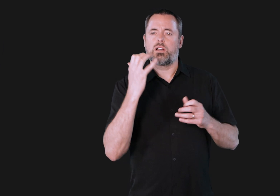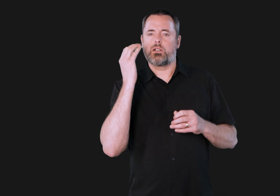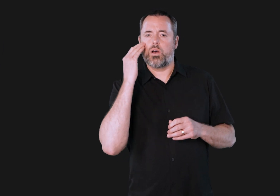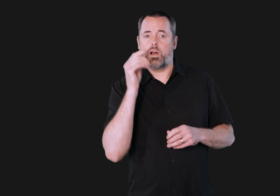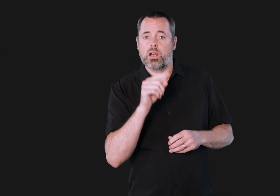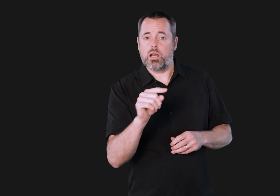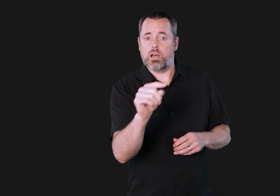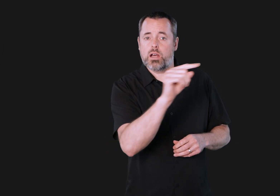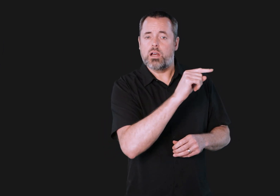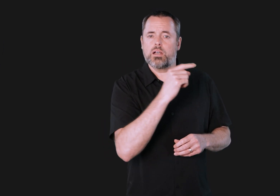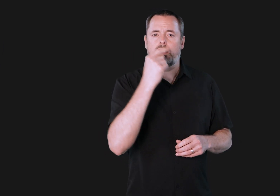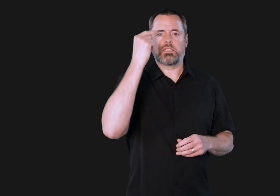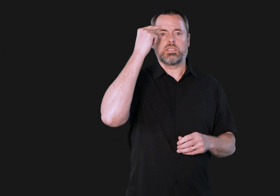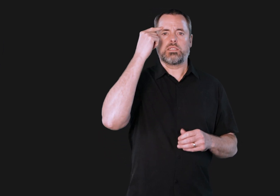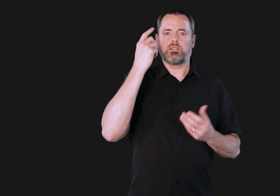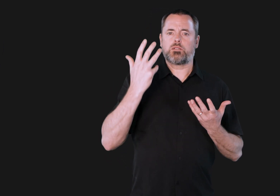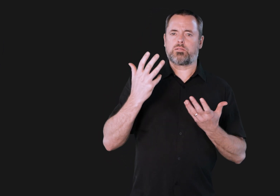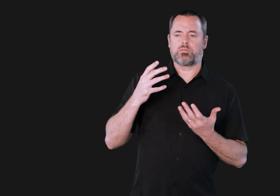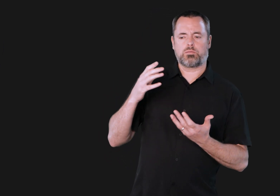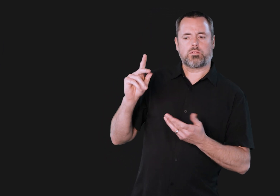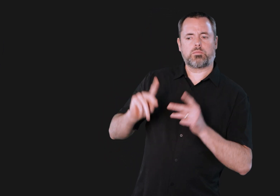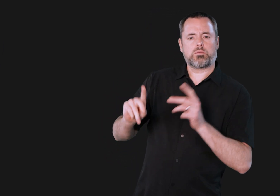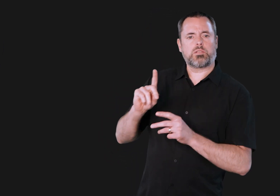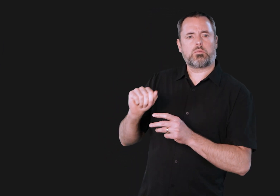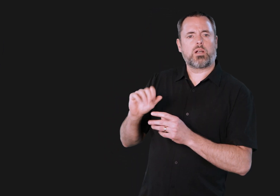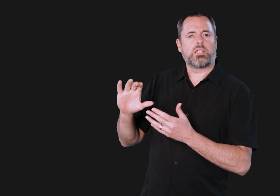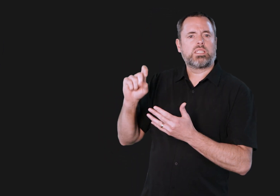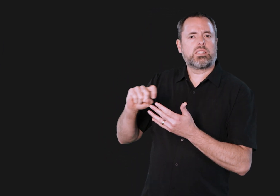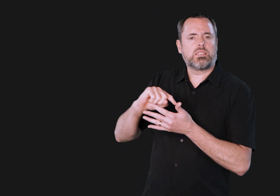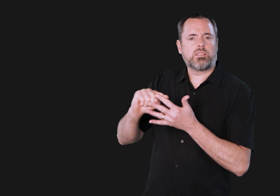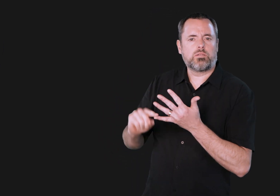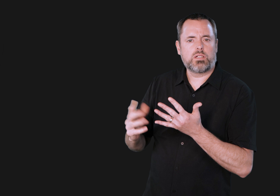They want to know what the public thinks about the needs of people with disabilities.